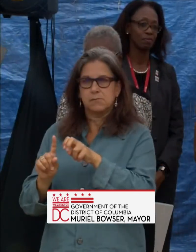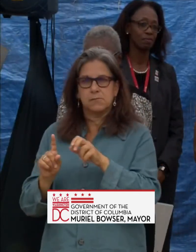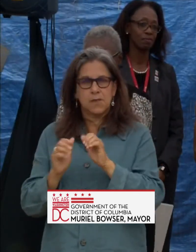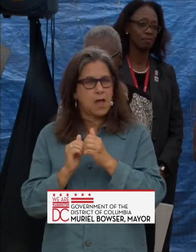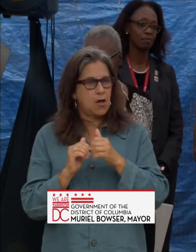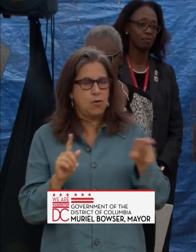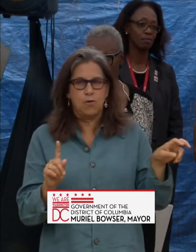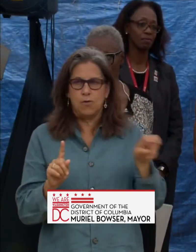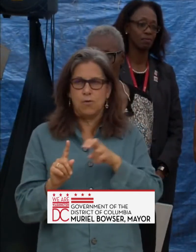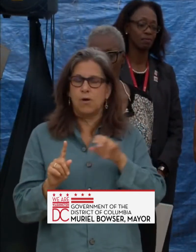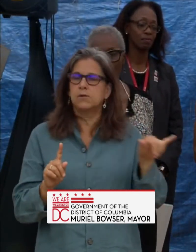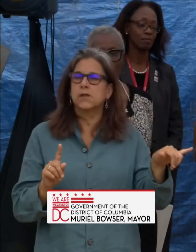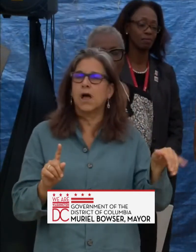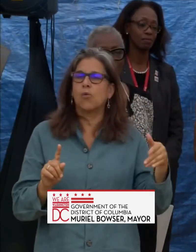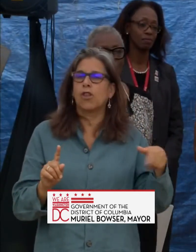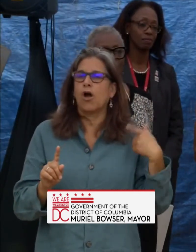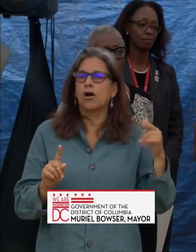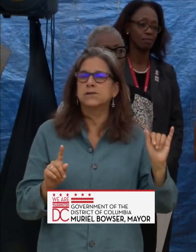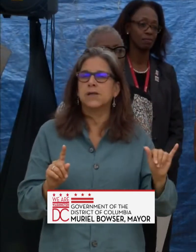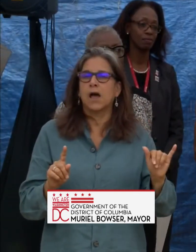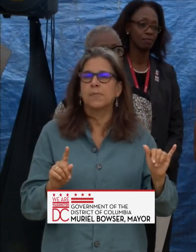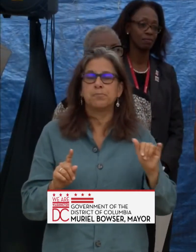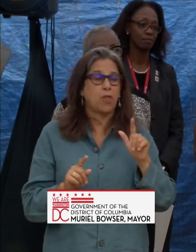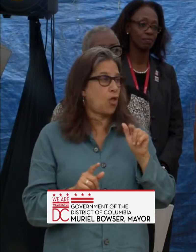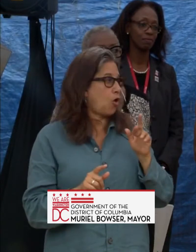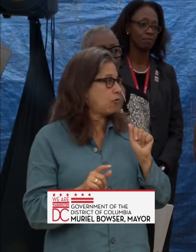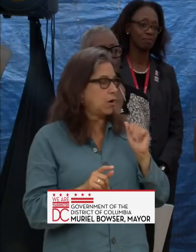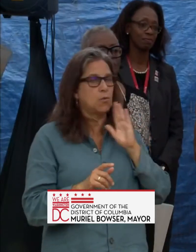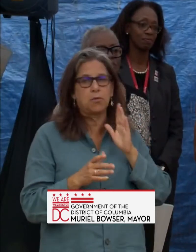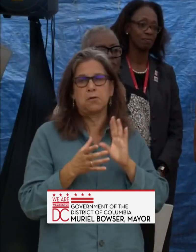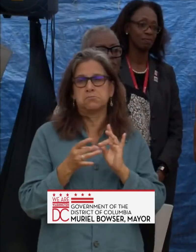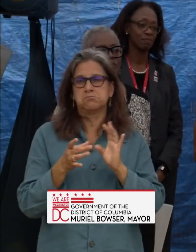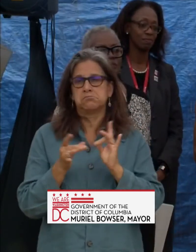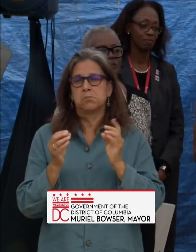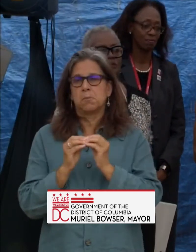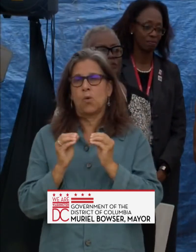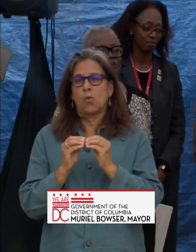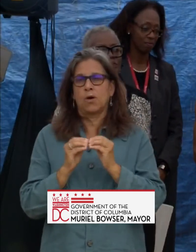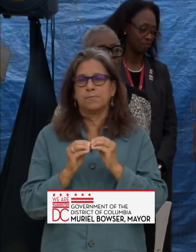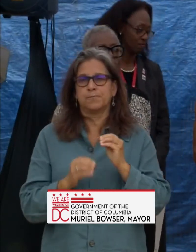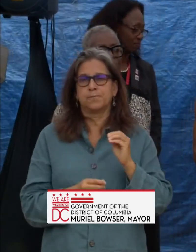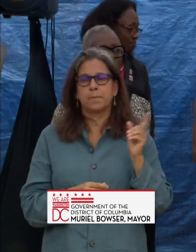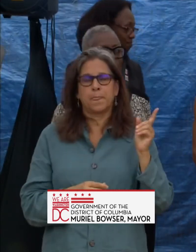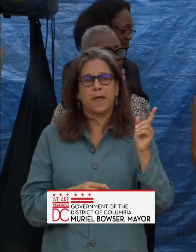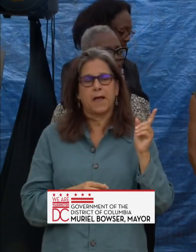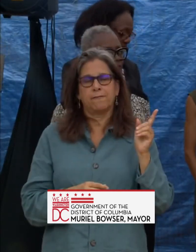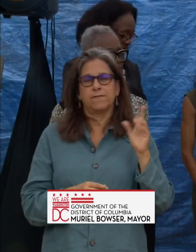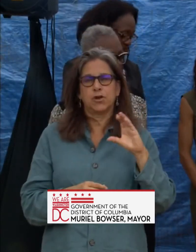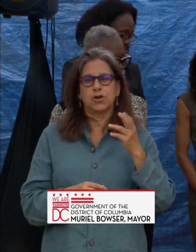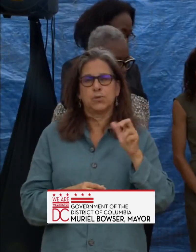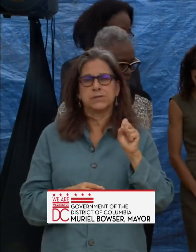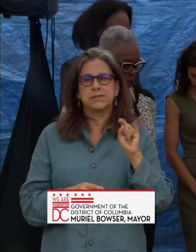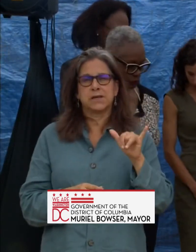I'M GOING TO INVITE KRISTY AND TALK ABOUT HOW WE ARE TRANSFORMING OUR ENTIRE SYSTEM.